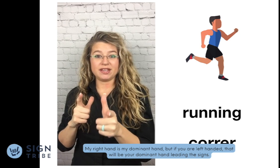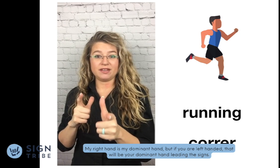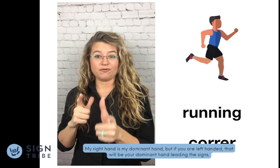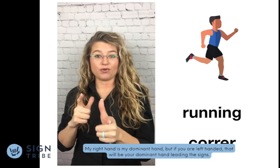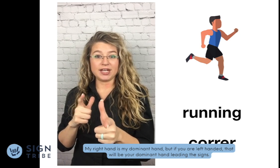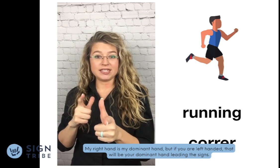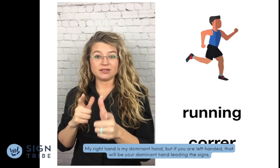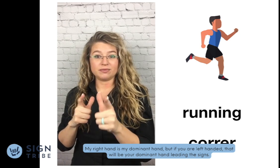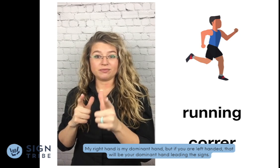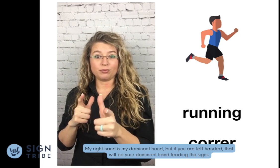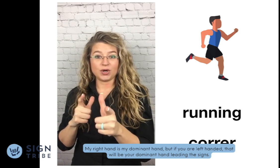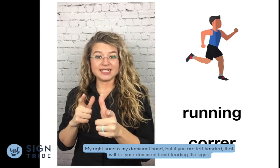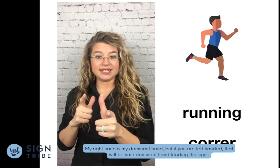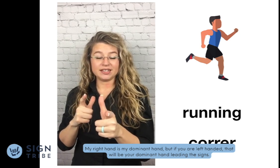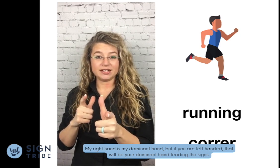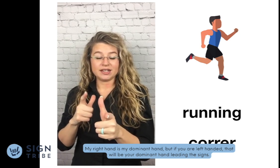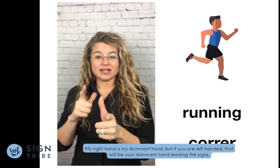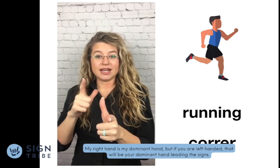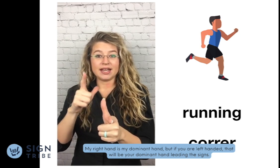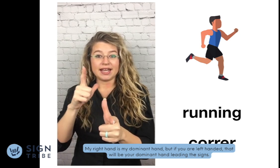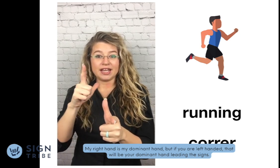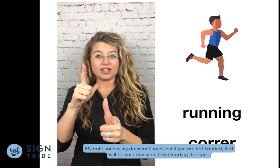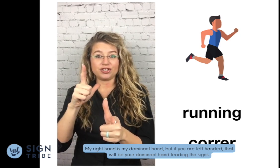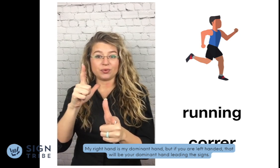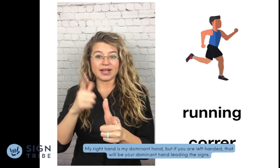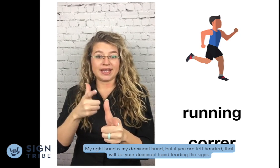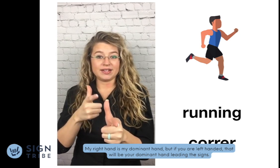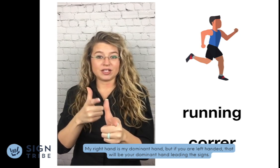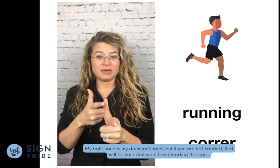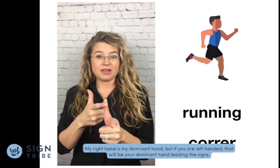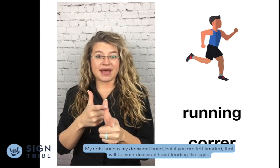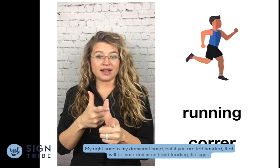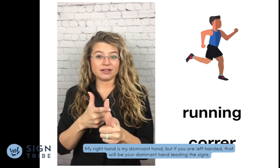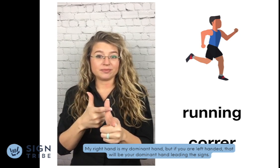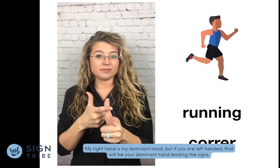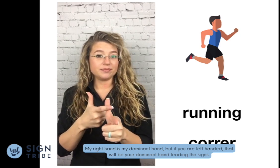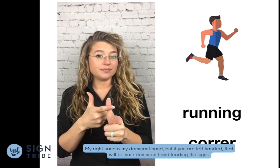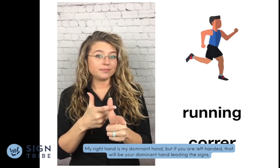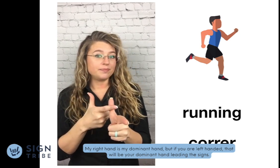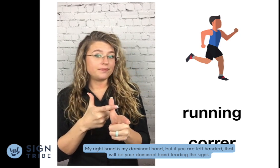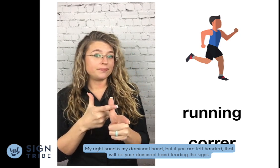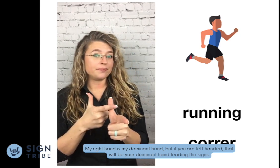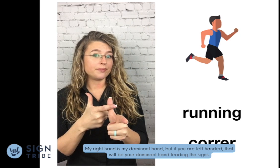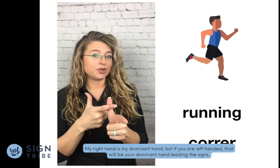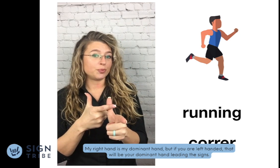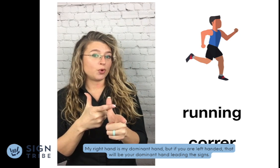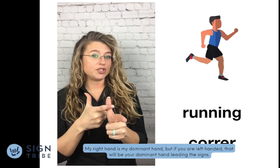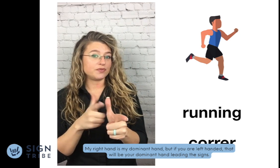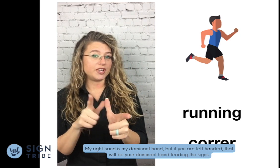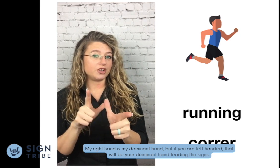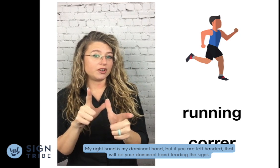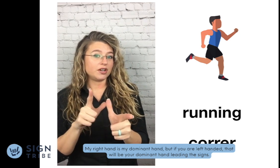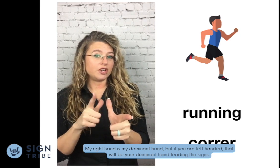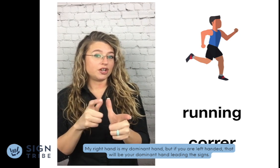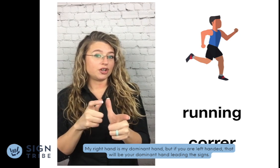in front. pointing and your right hand is going to be in the back with your pointer finger,